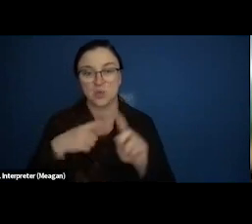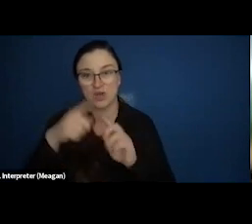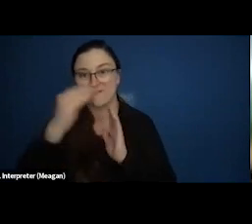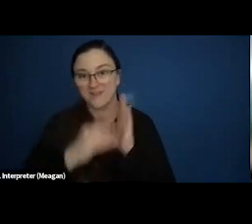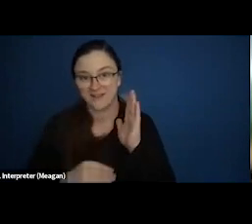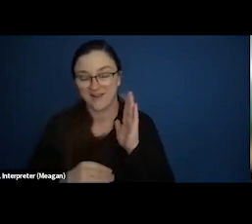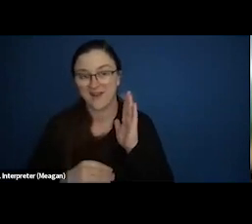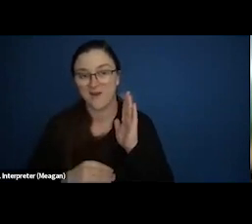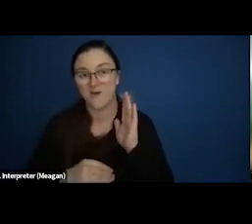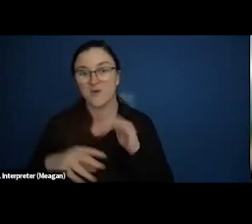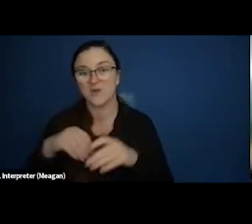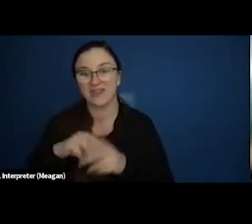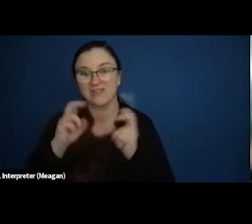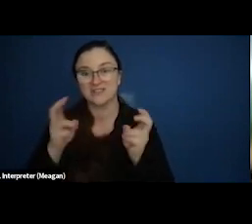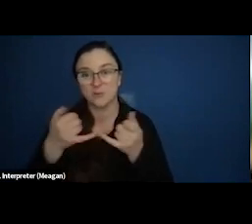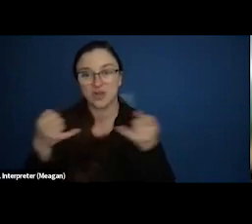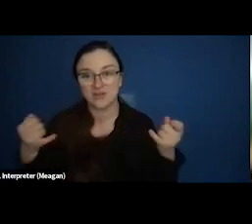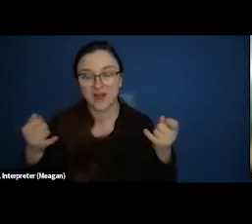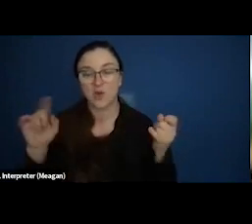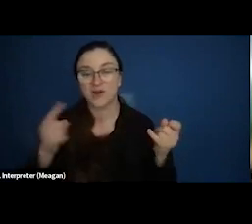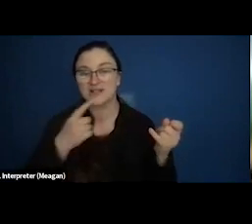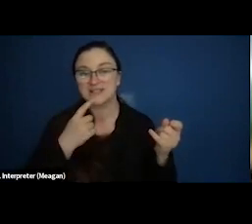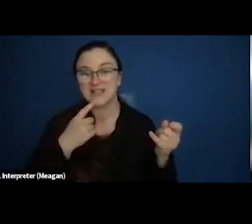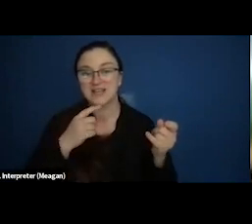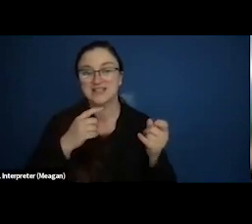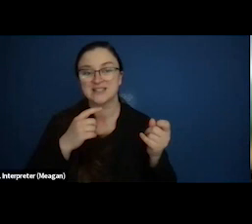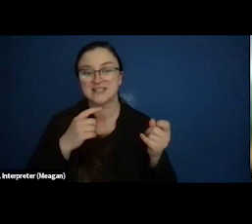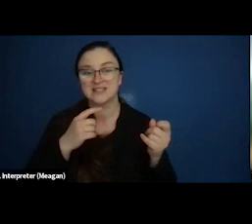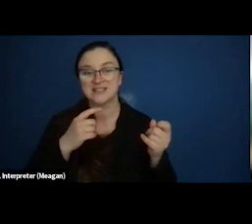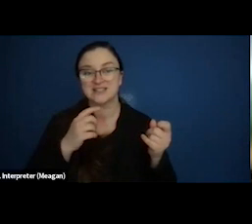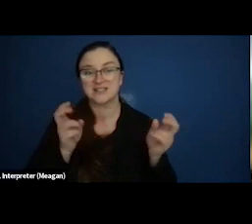in the subject line where it says section for Contact Us,